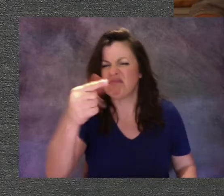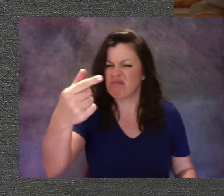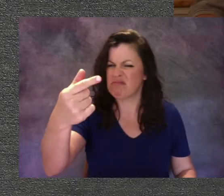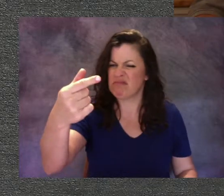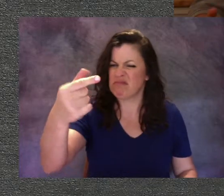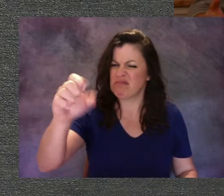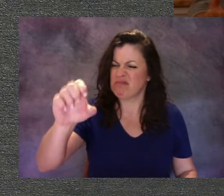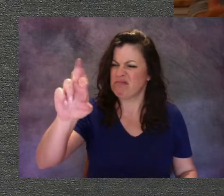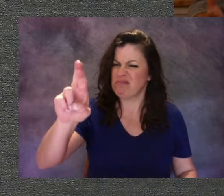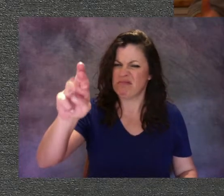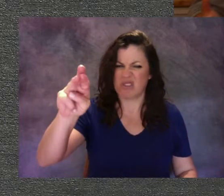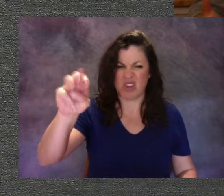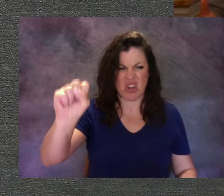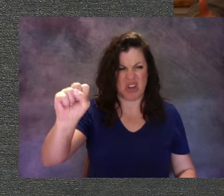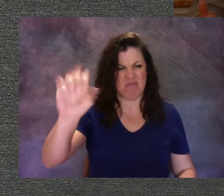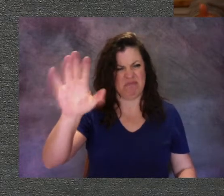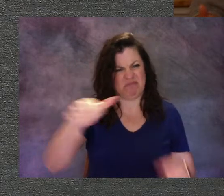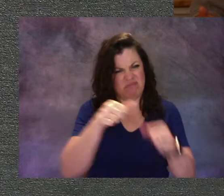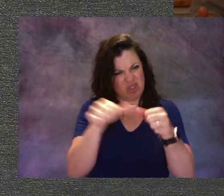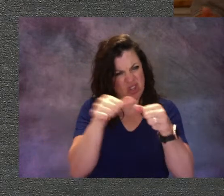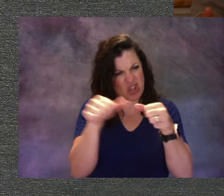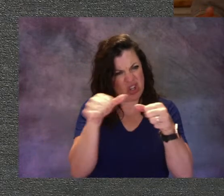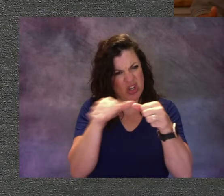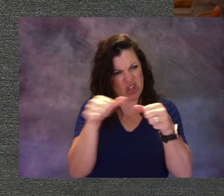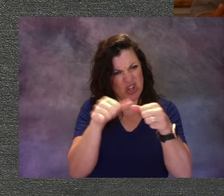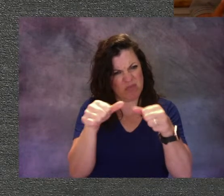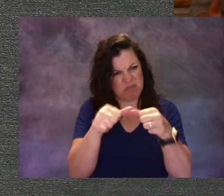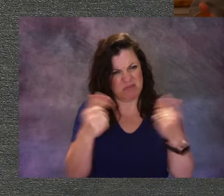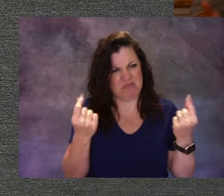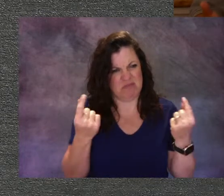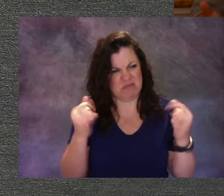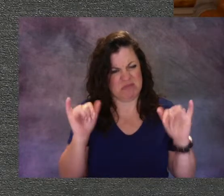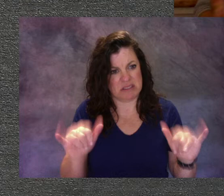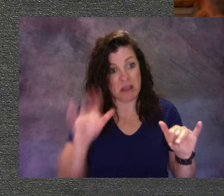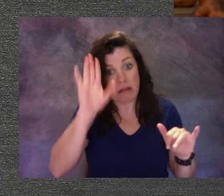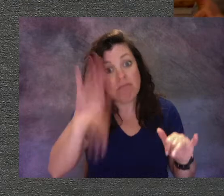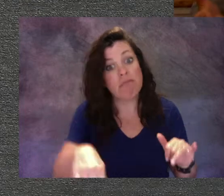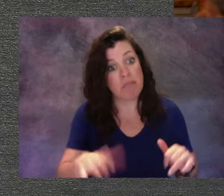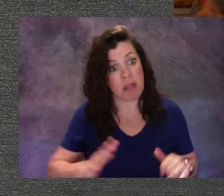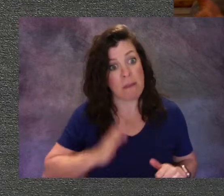and how it's actually very good manners to keep everyone safe and not to spread your germs.